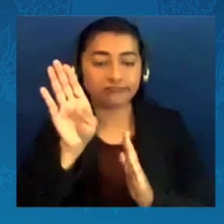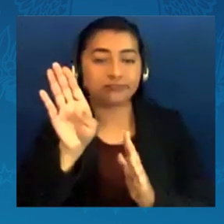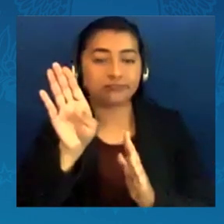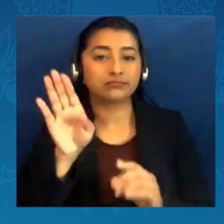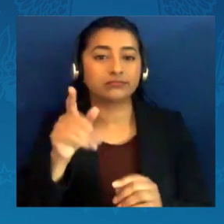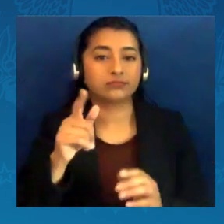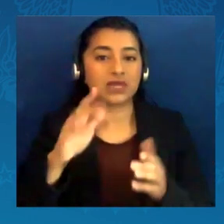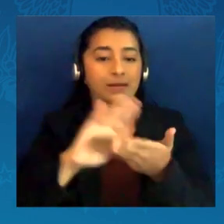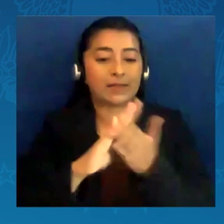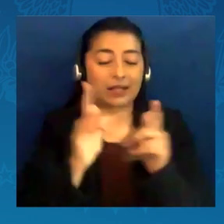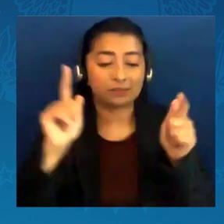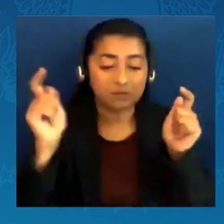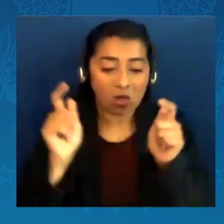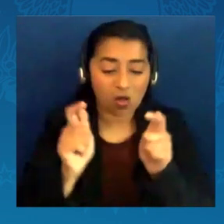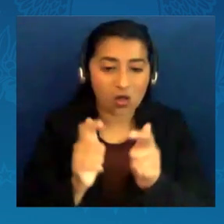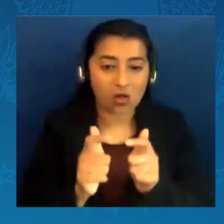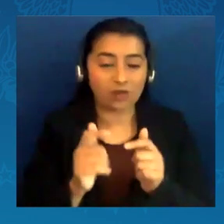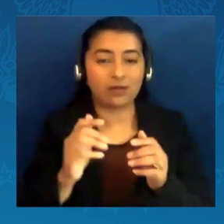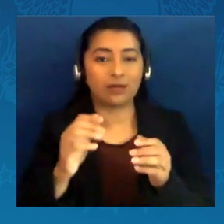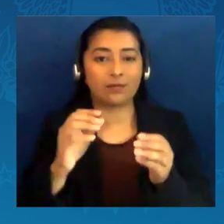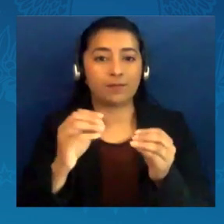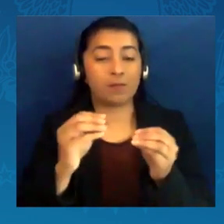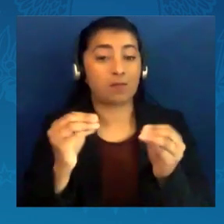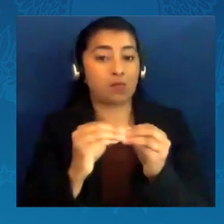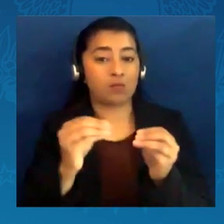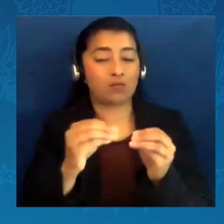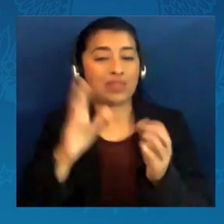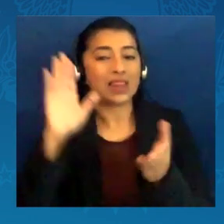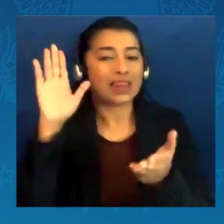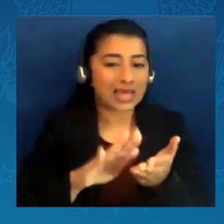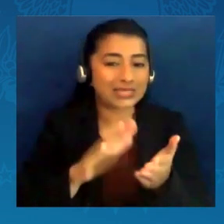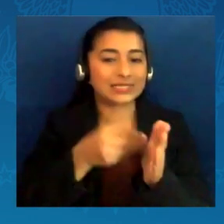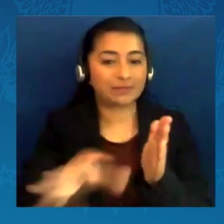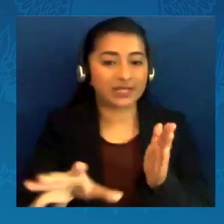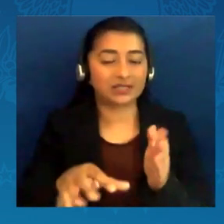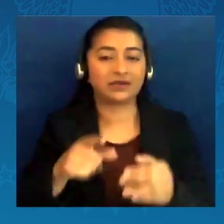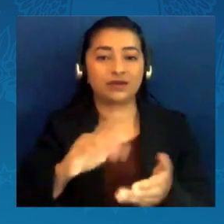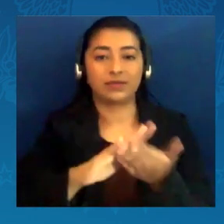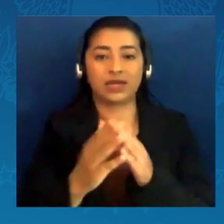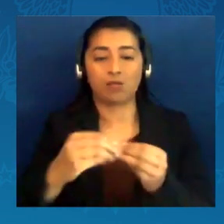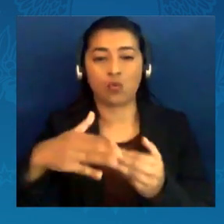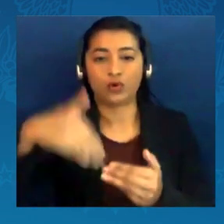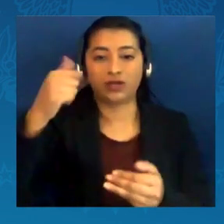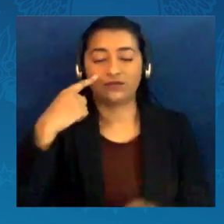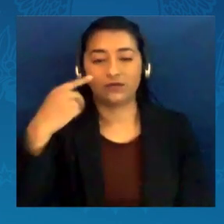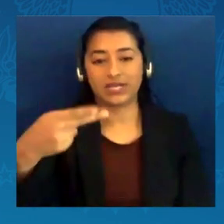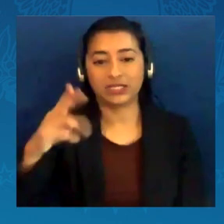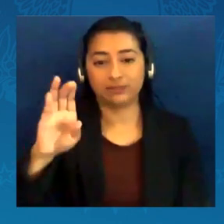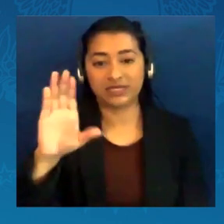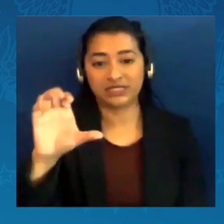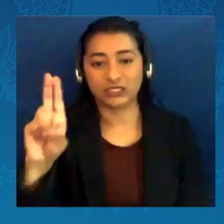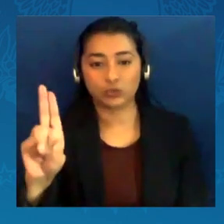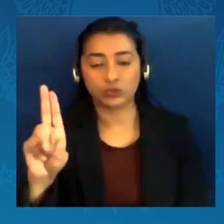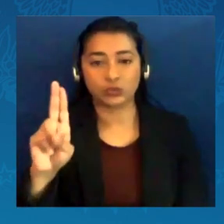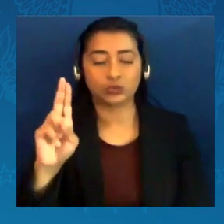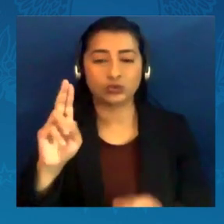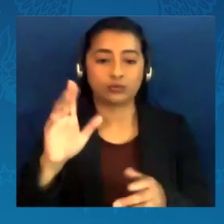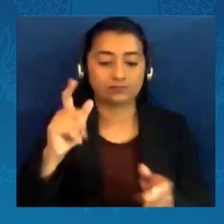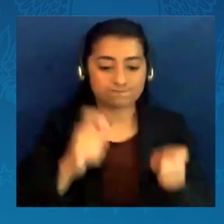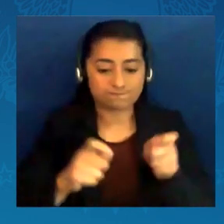It makes it more easy for HBCUs to adapt to, then, the new technology and to bring it in,